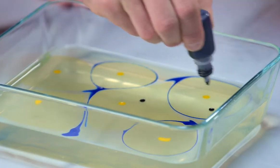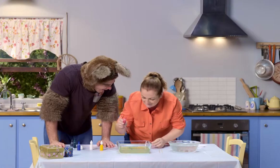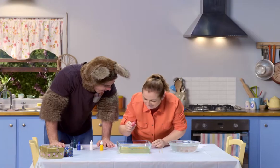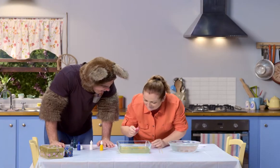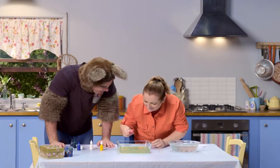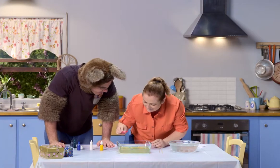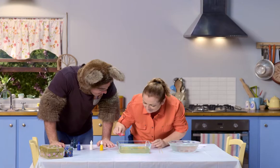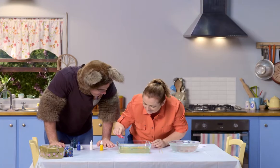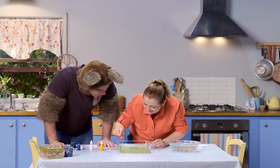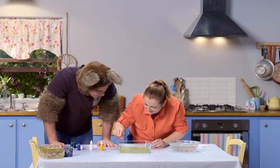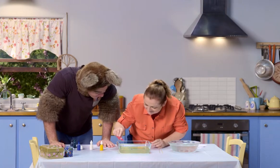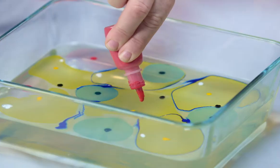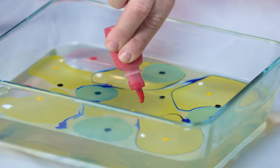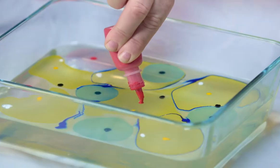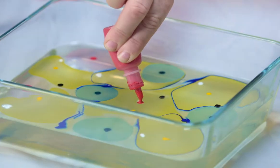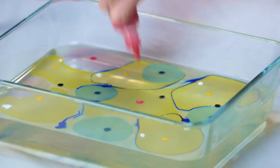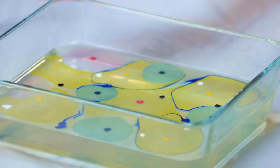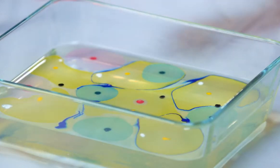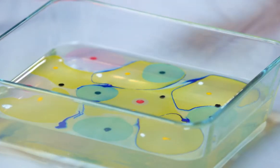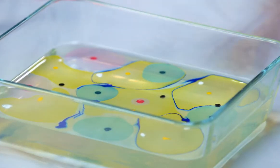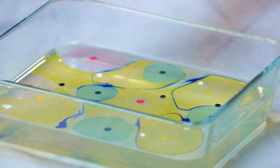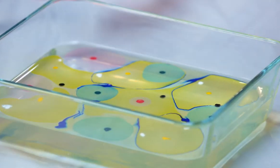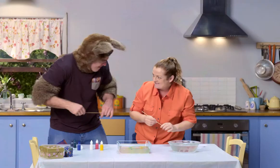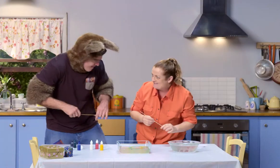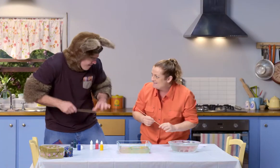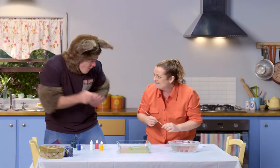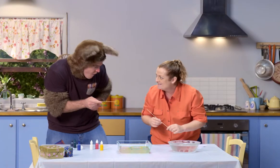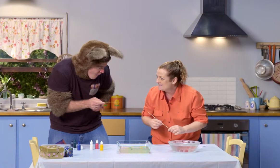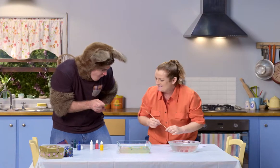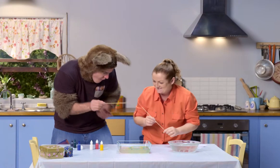Hmm. Wow! Oh...